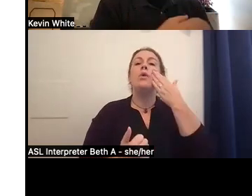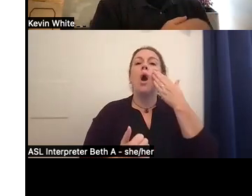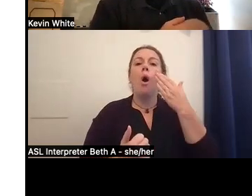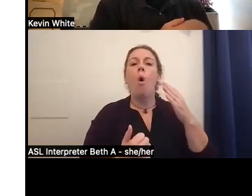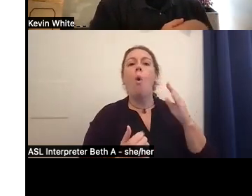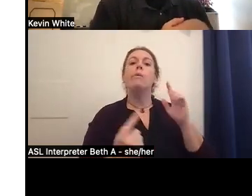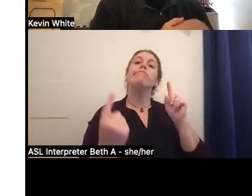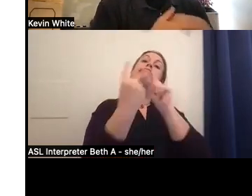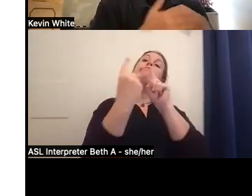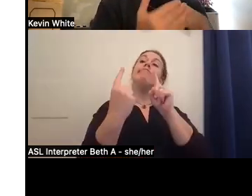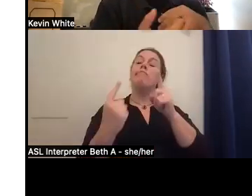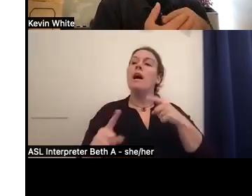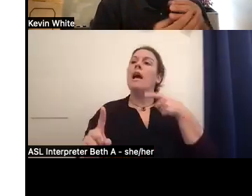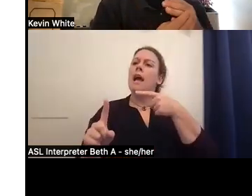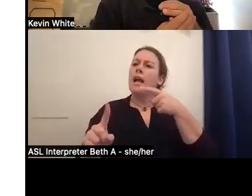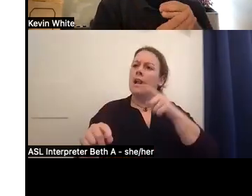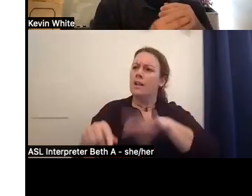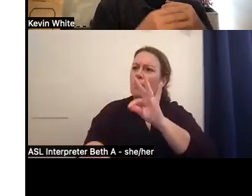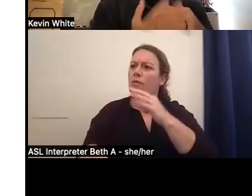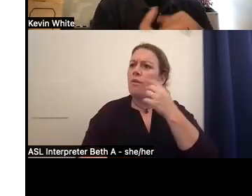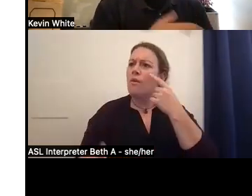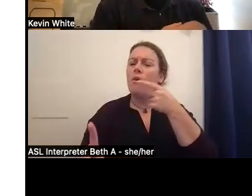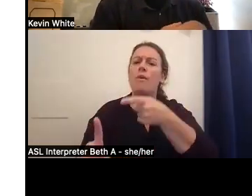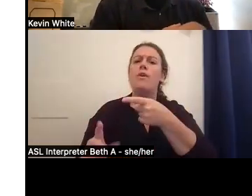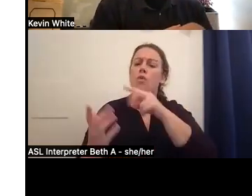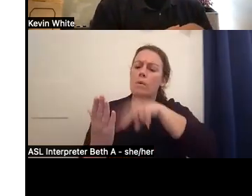and you find them in the archives, you find them in museum collections, you find them in different